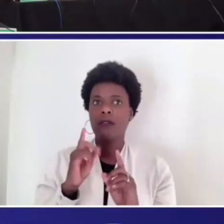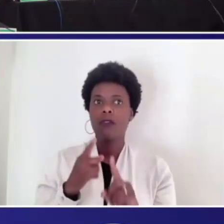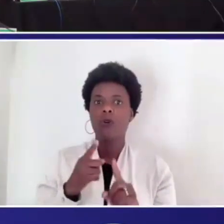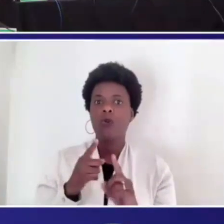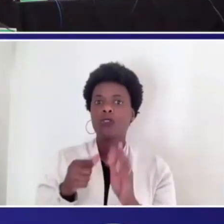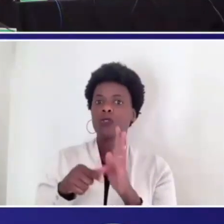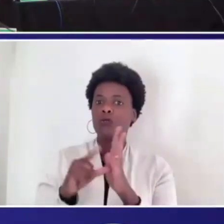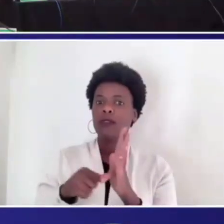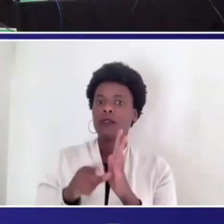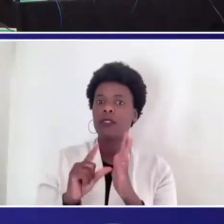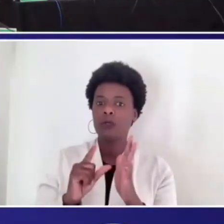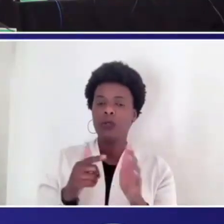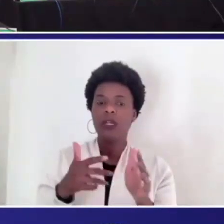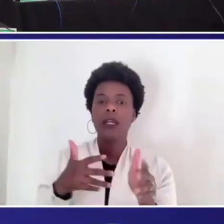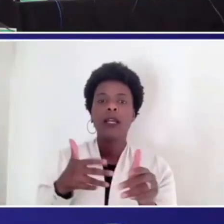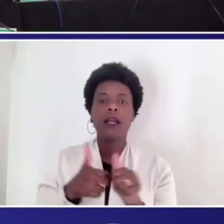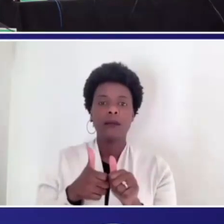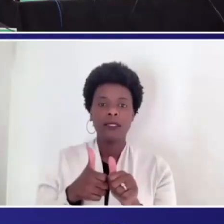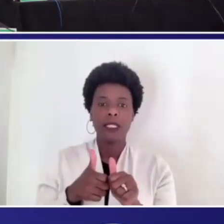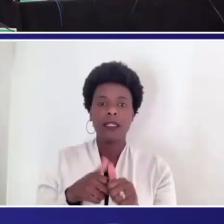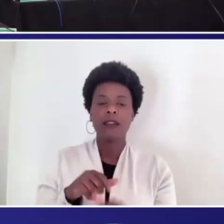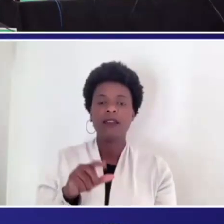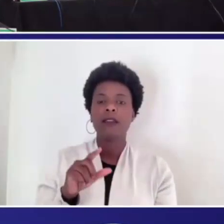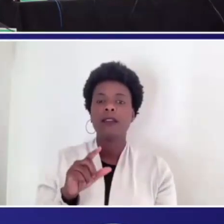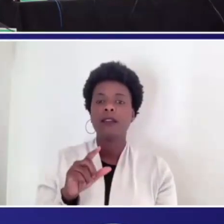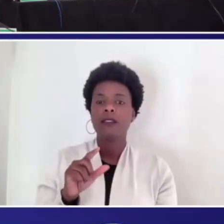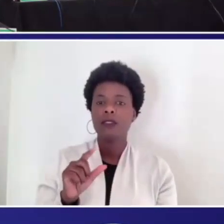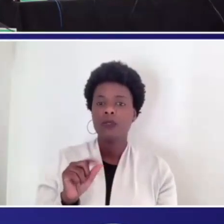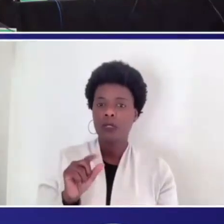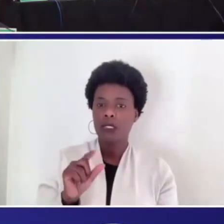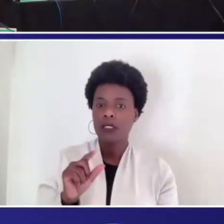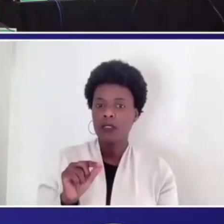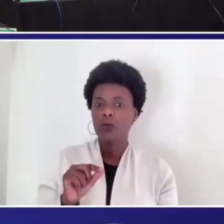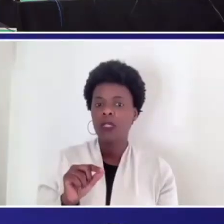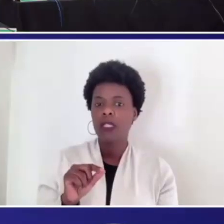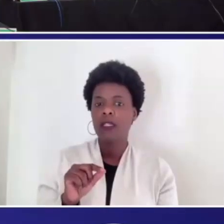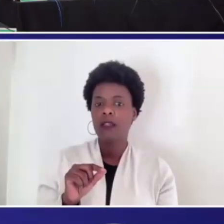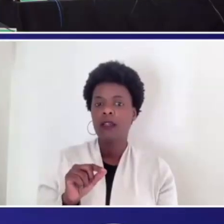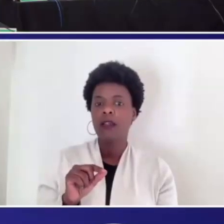it. Updated in 2020, 40 new four-digit codes were added.